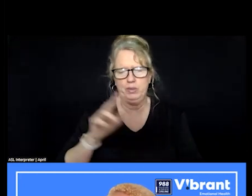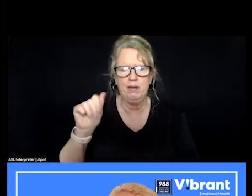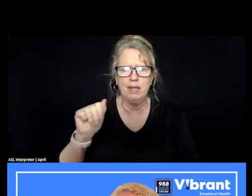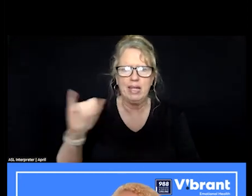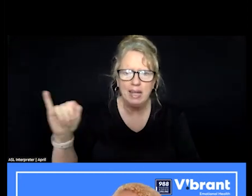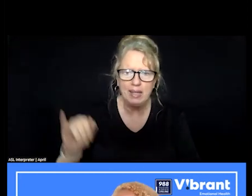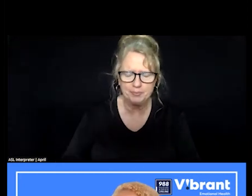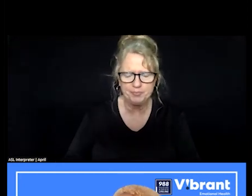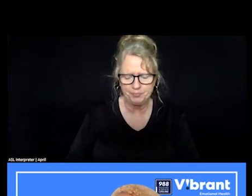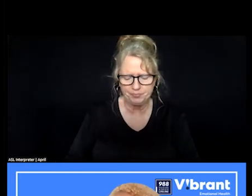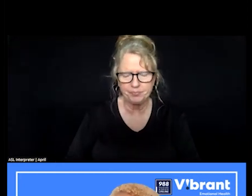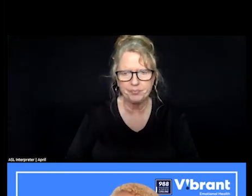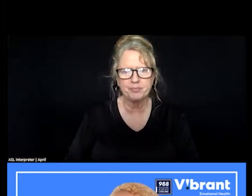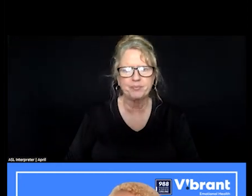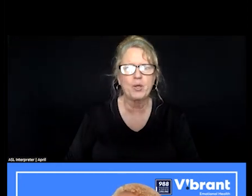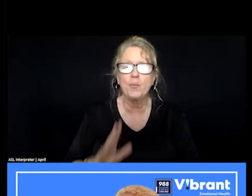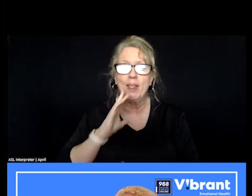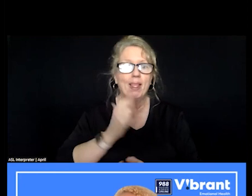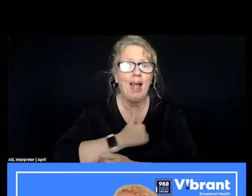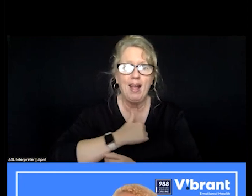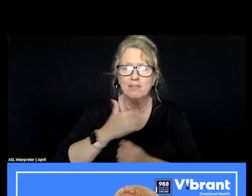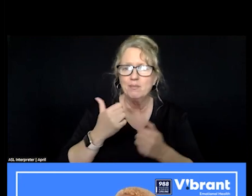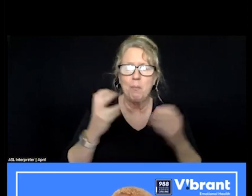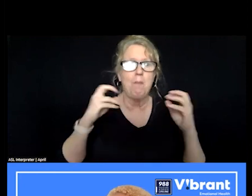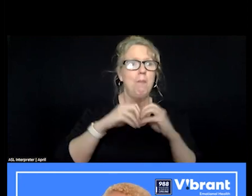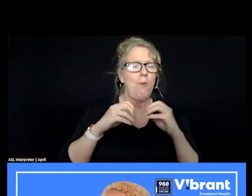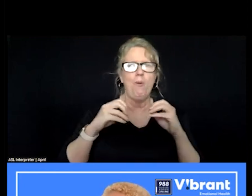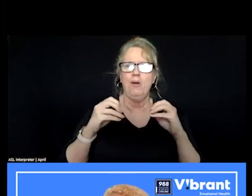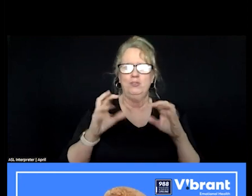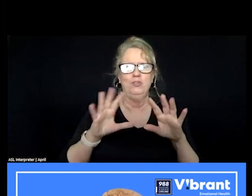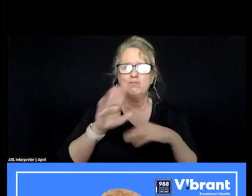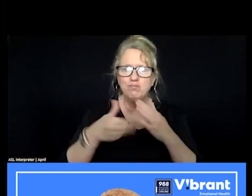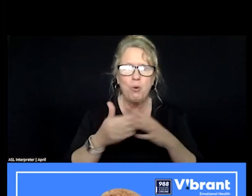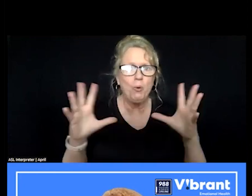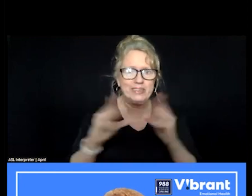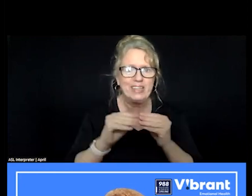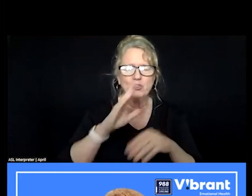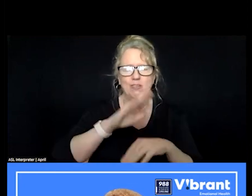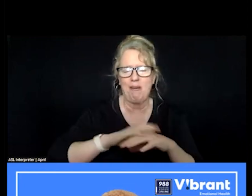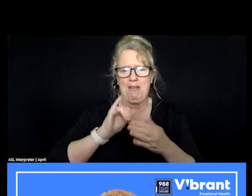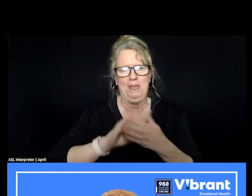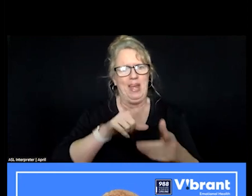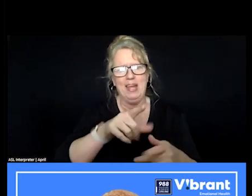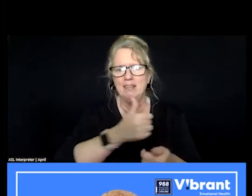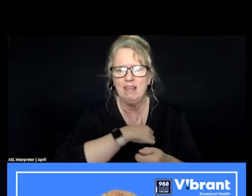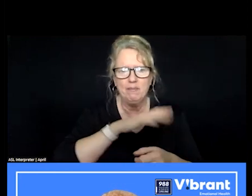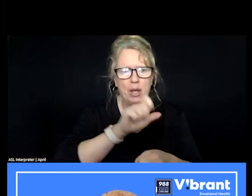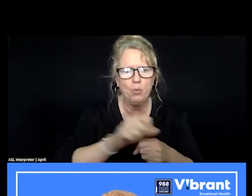WOULD LOVE TO HAVE A WHOLE SESSION ON THIS. LOVE THIS WORK AND GLAD THAT WE ARE GOING TO GET THIS ON THE